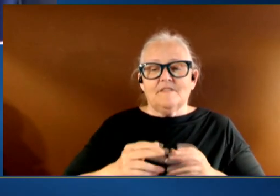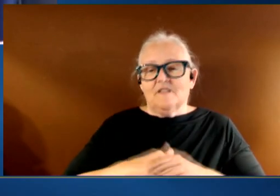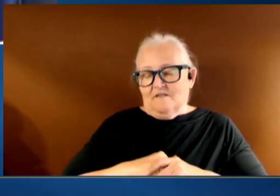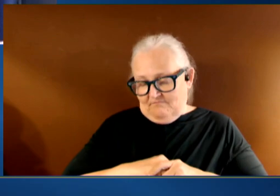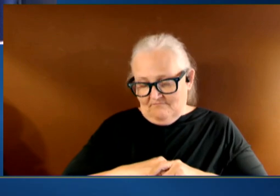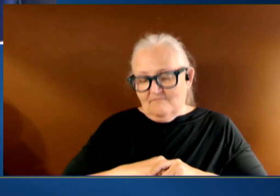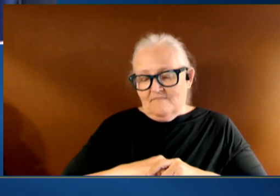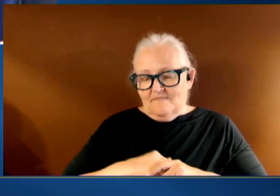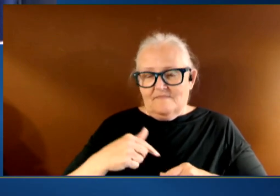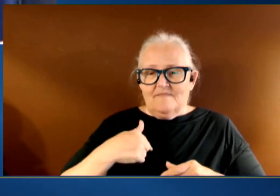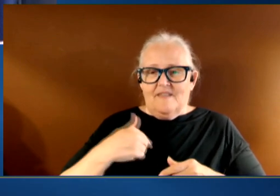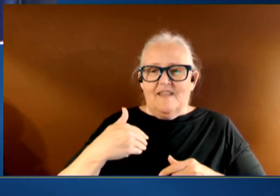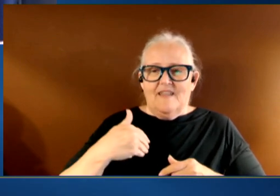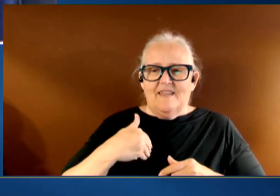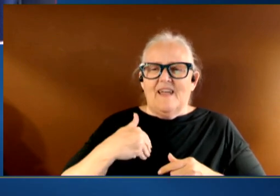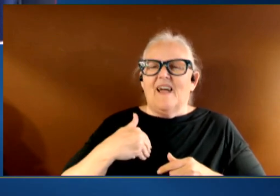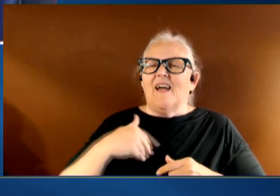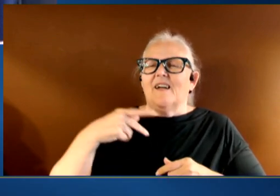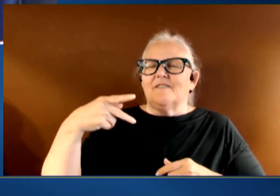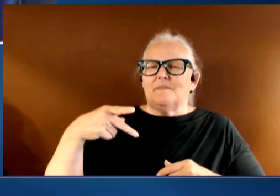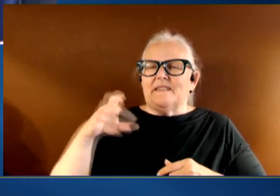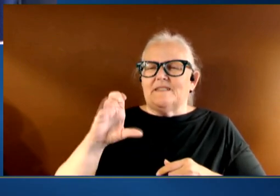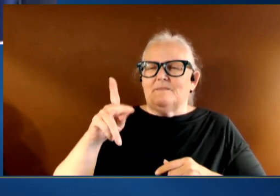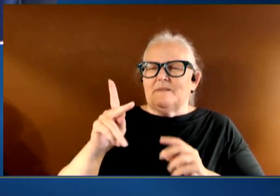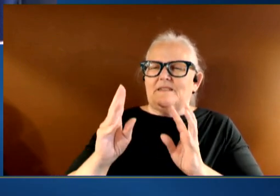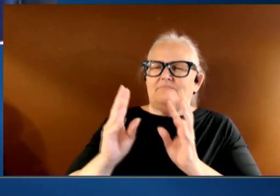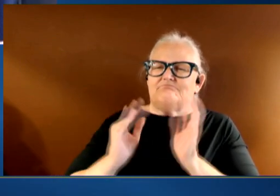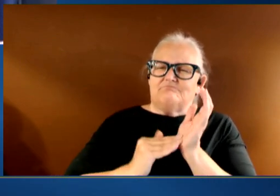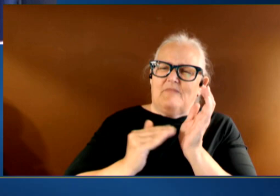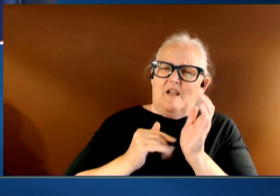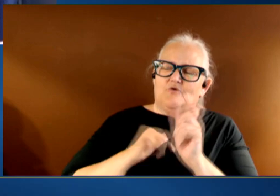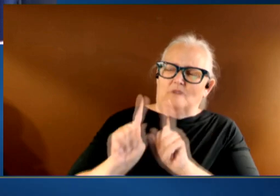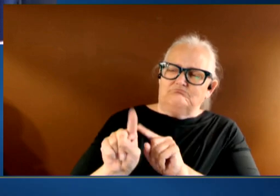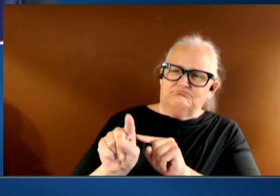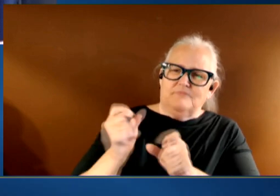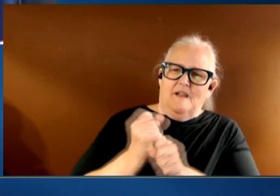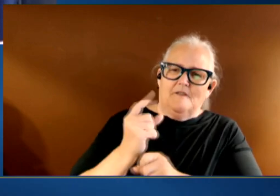that I go to every year, but they're not -- and I didn't know -- you don't know what you don't know,